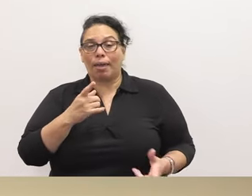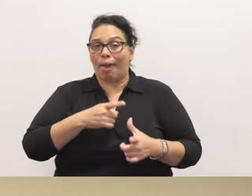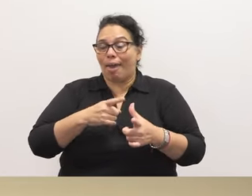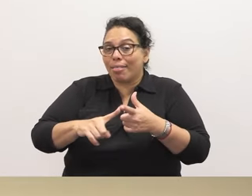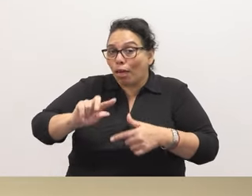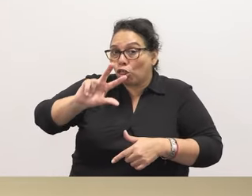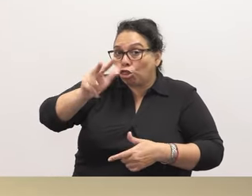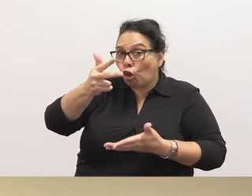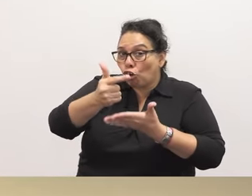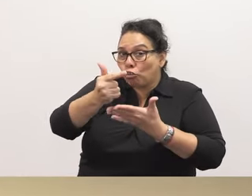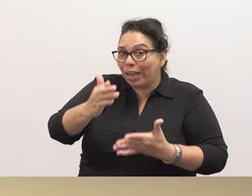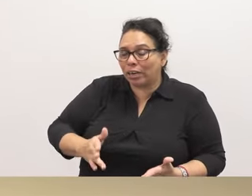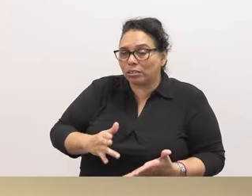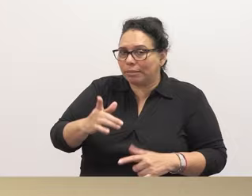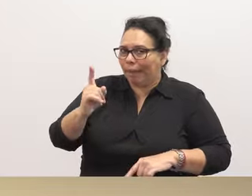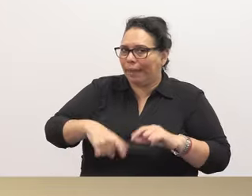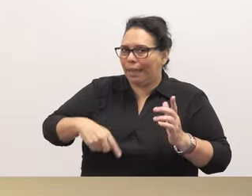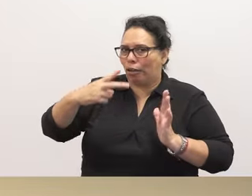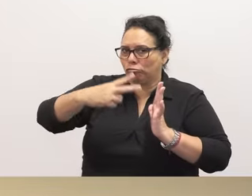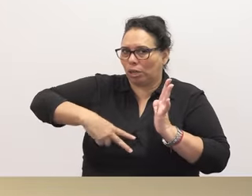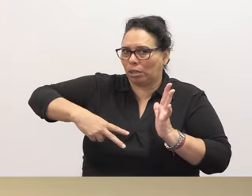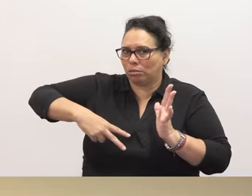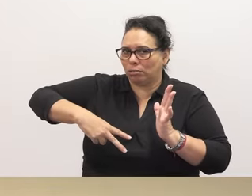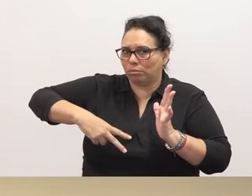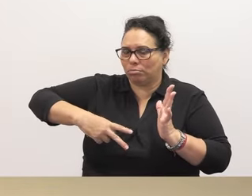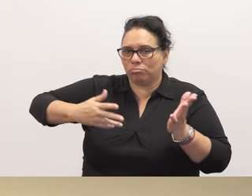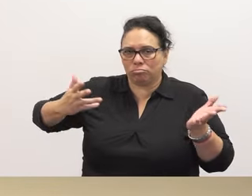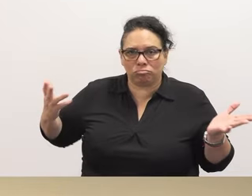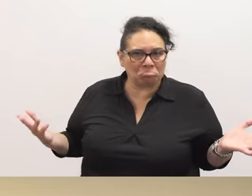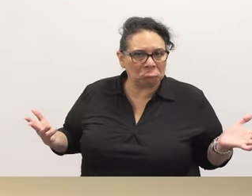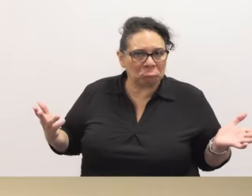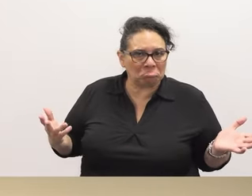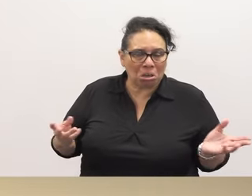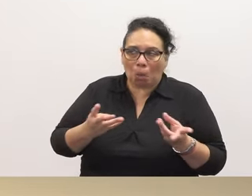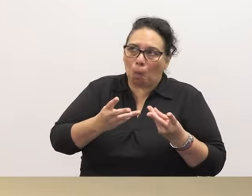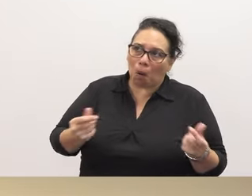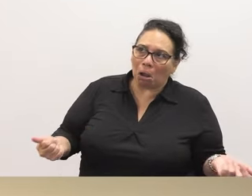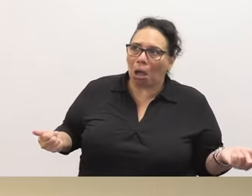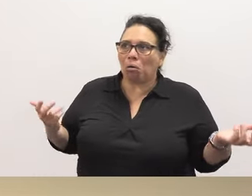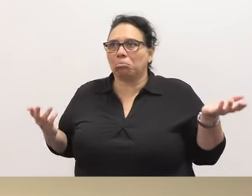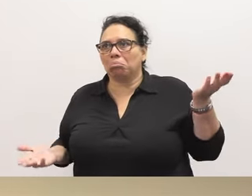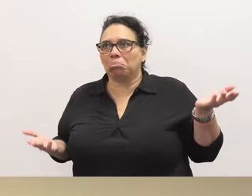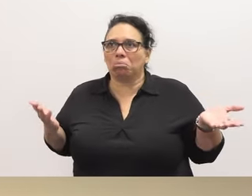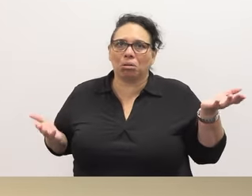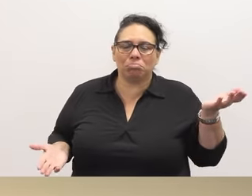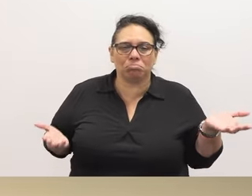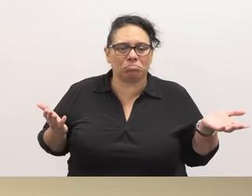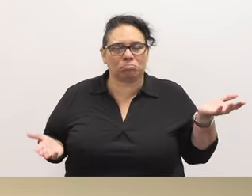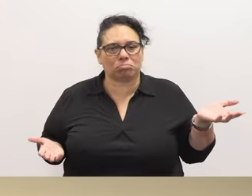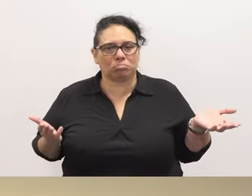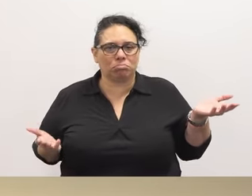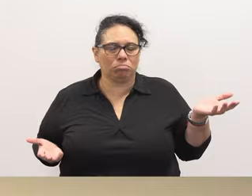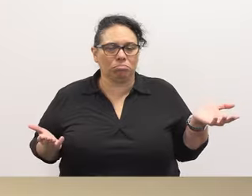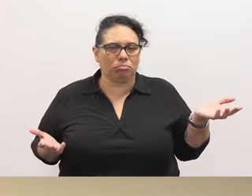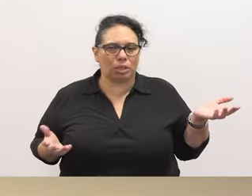during your watch will probably never knock on your door. It'll probably work out well, it won't work out well for the students you serve.